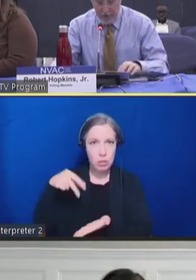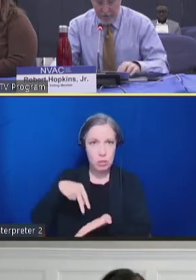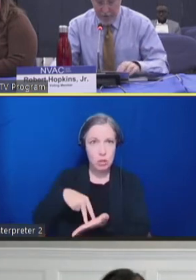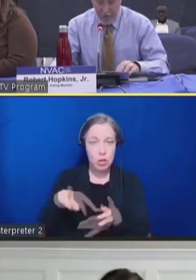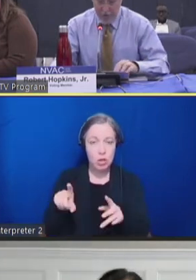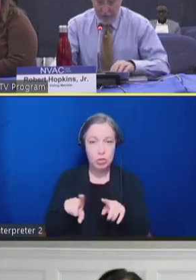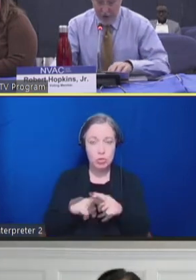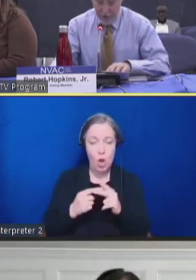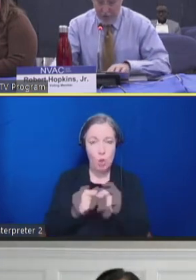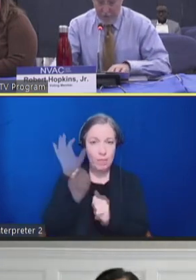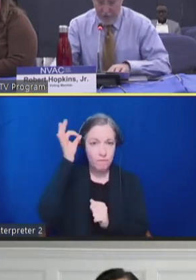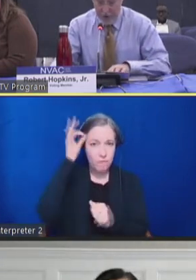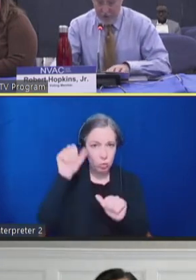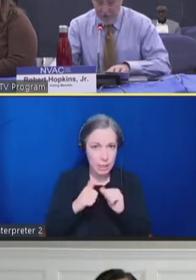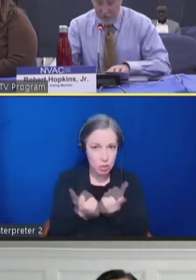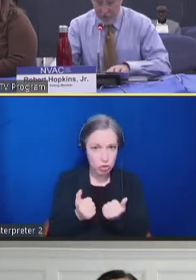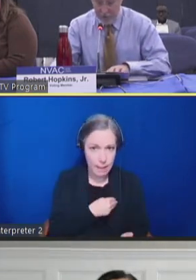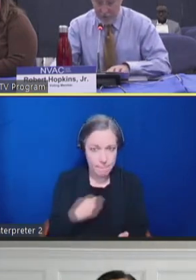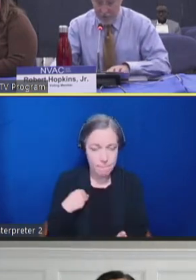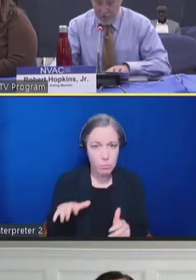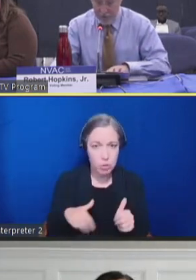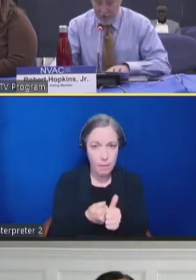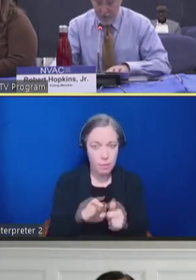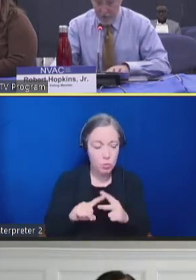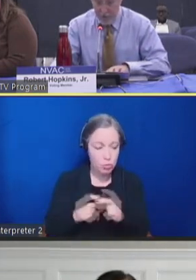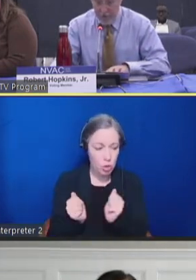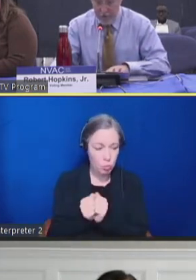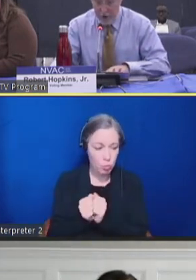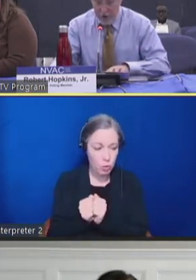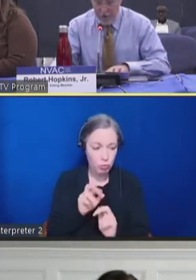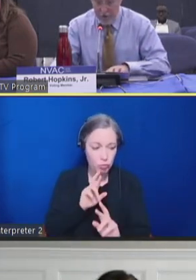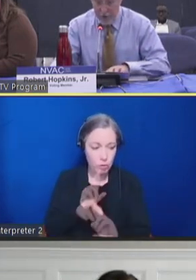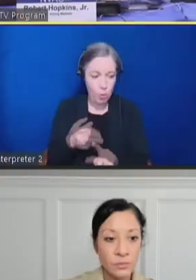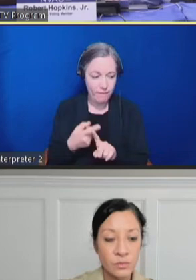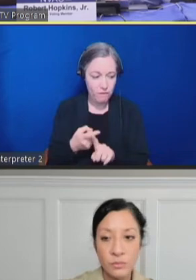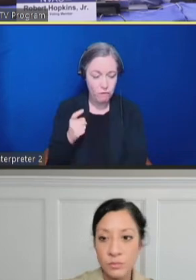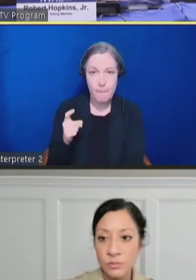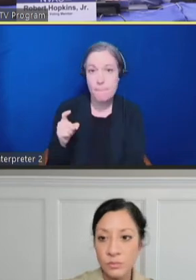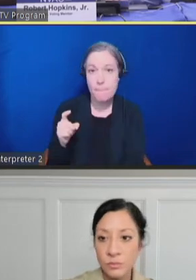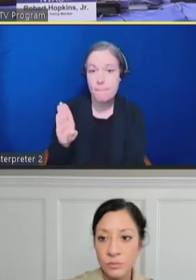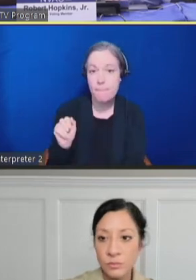members with updates. And we'll start with a report from BARDA by Christine Oshansky.